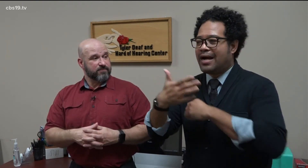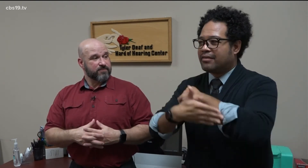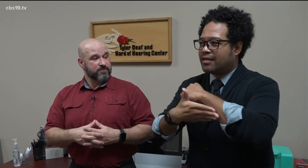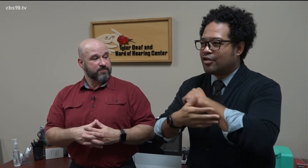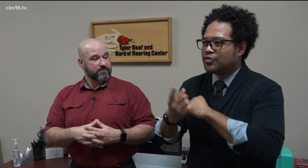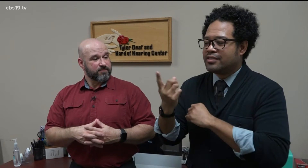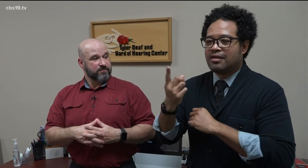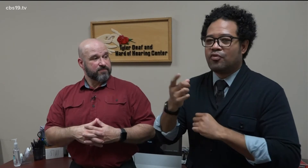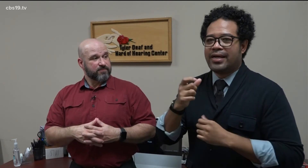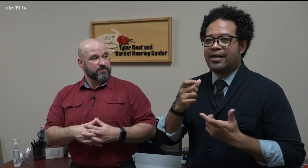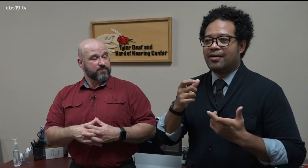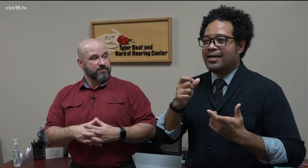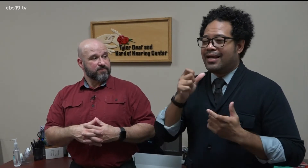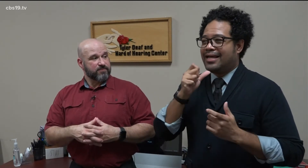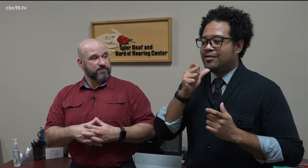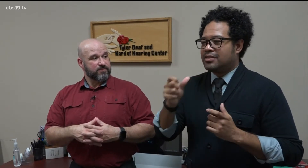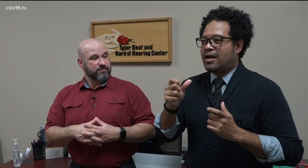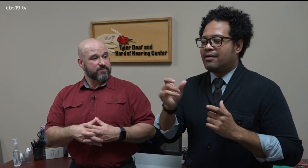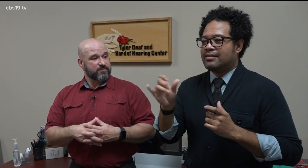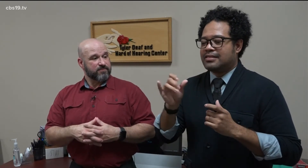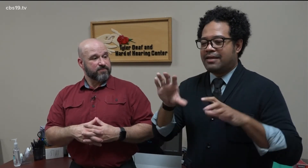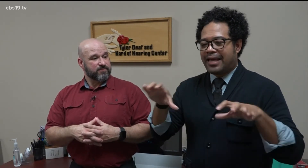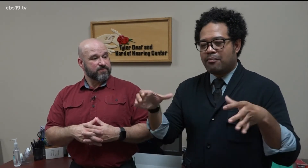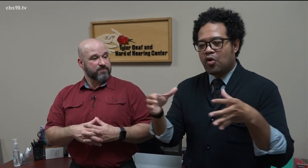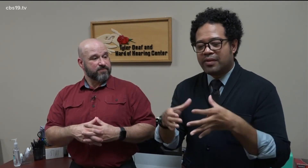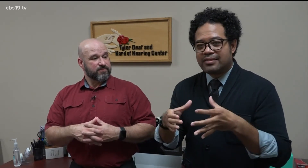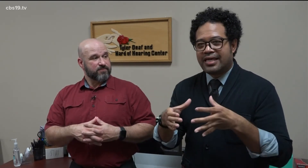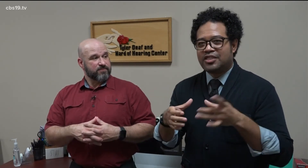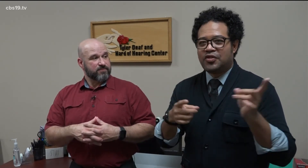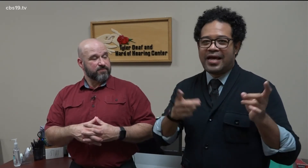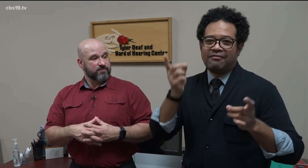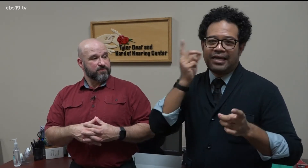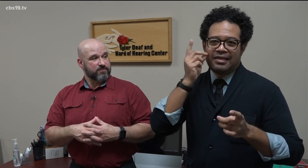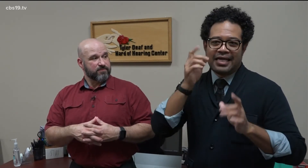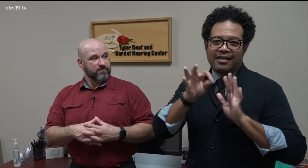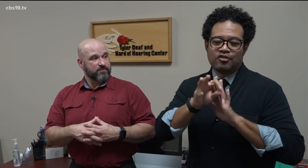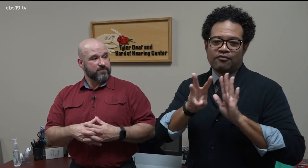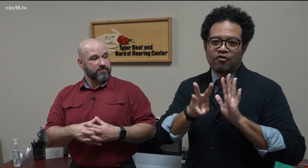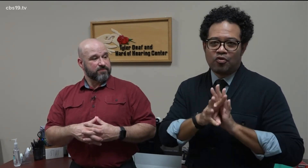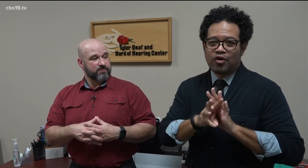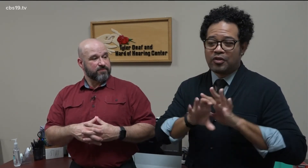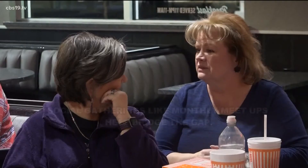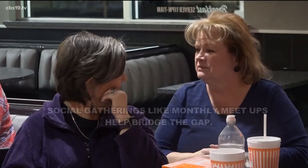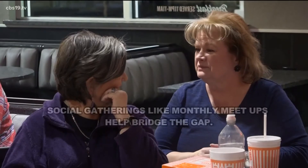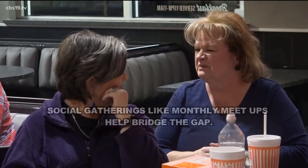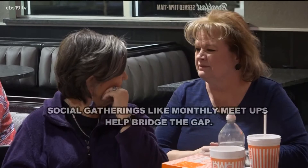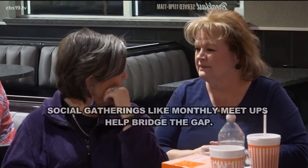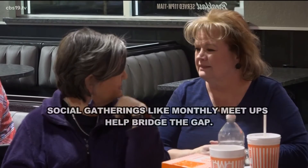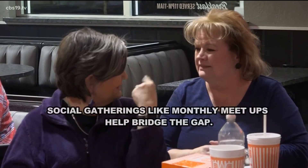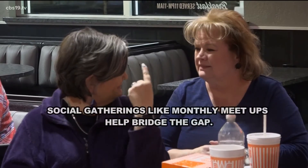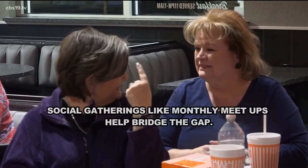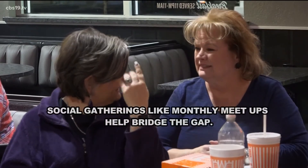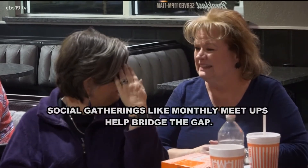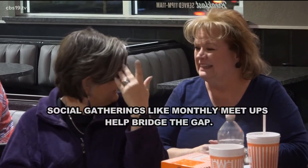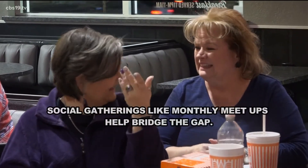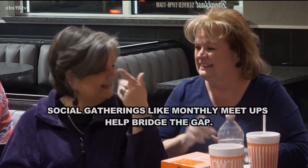out in the country somewhere, and there's not the same like mobilization you have, like in Dallas or Fort Worth. Social gatherings like monthly